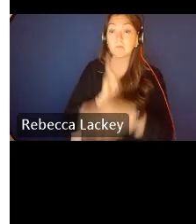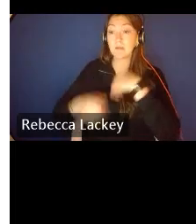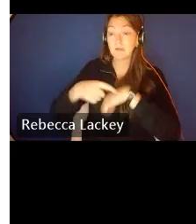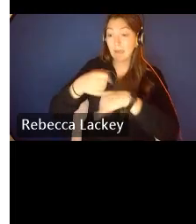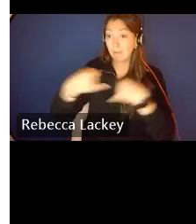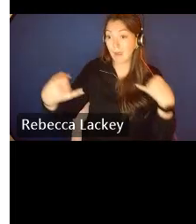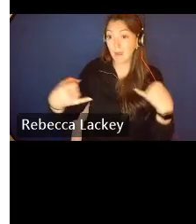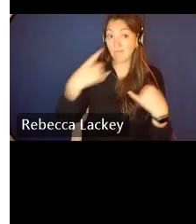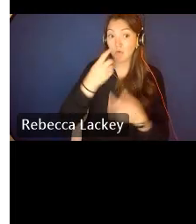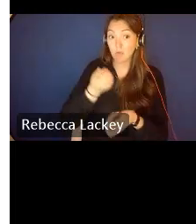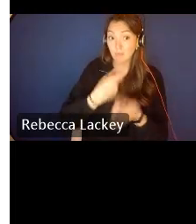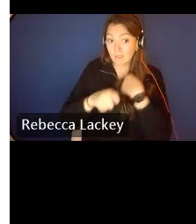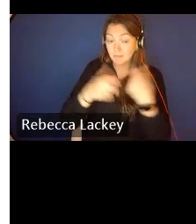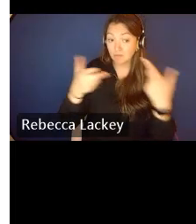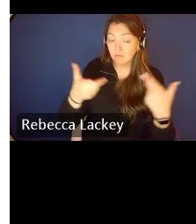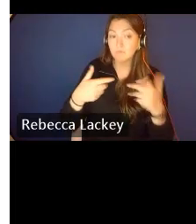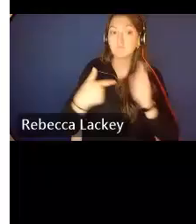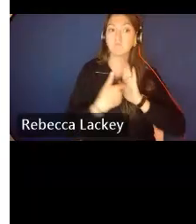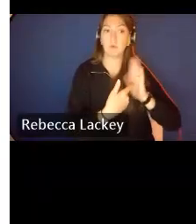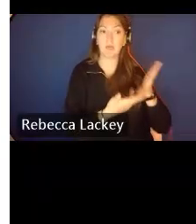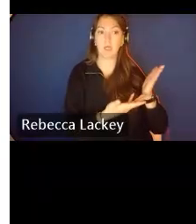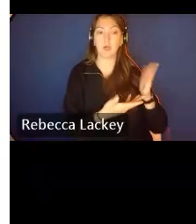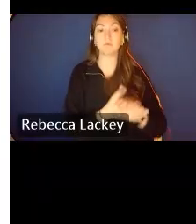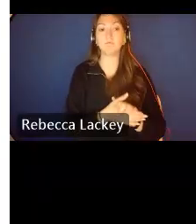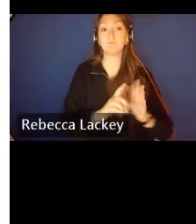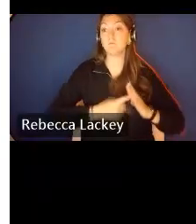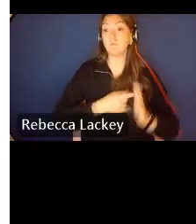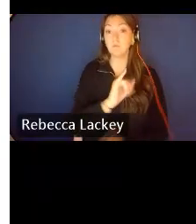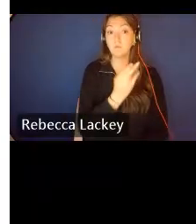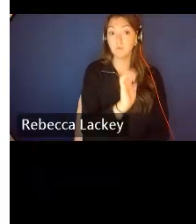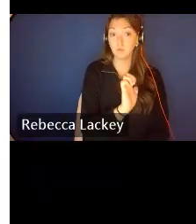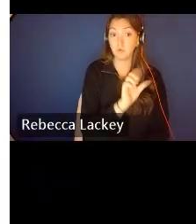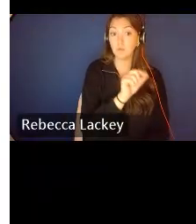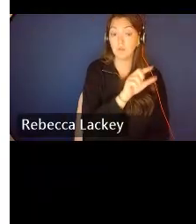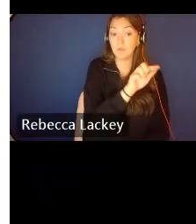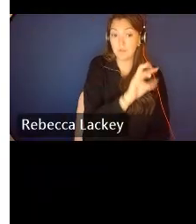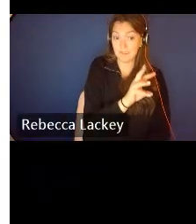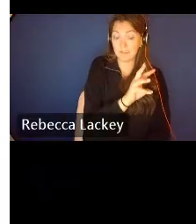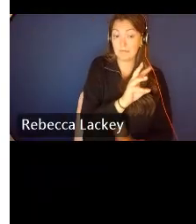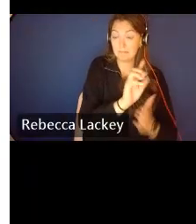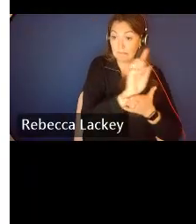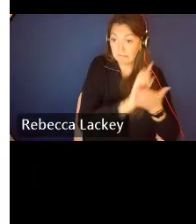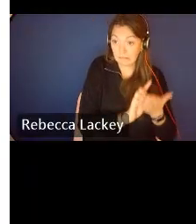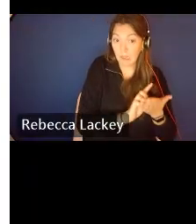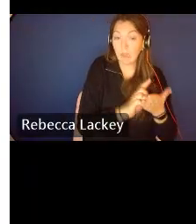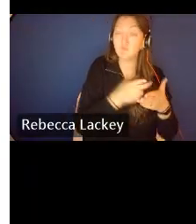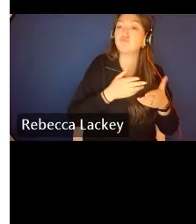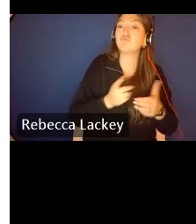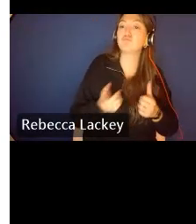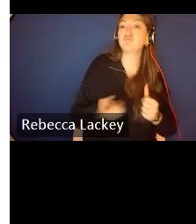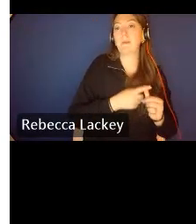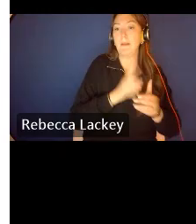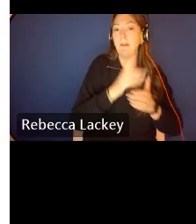bridge replacement is shown here. Starting in June of 2026 with preliminary plans being completed by